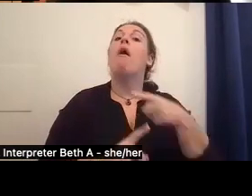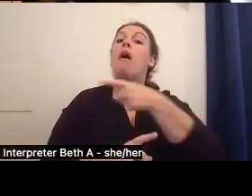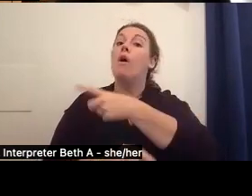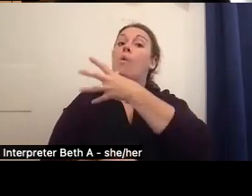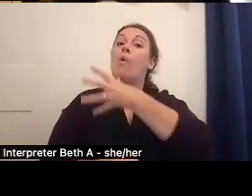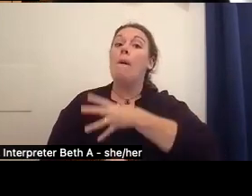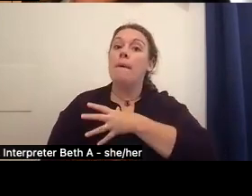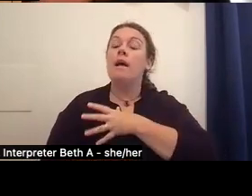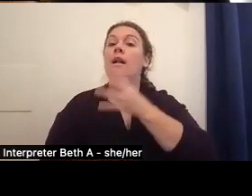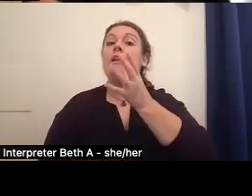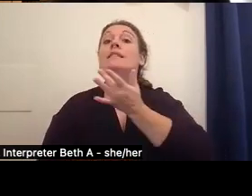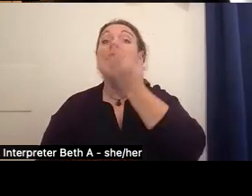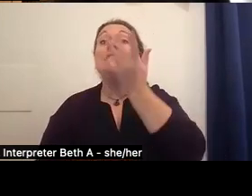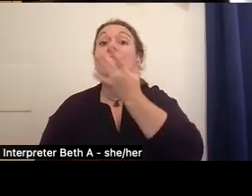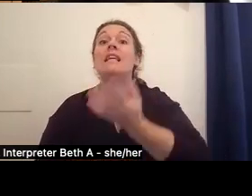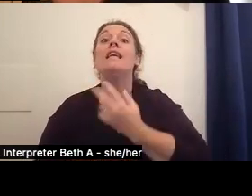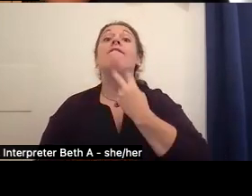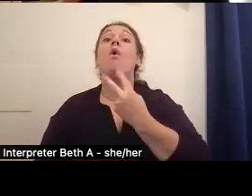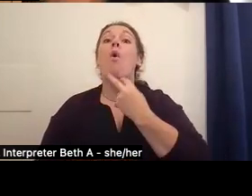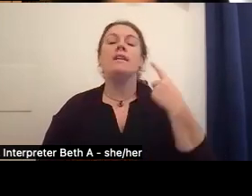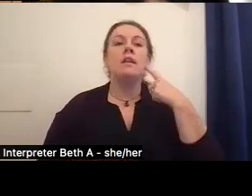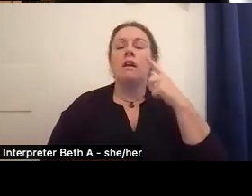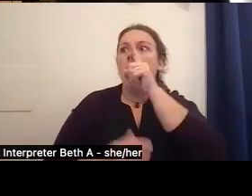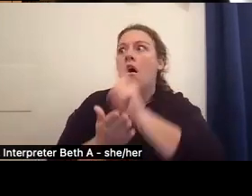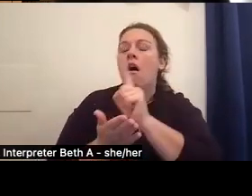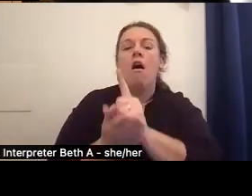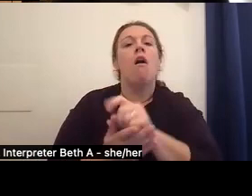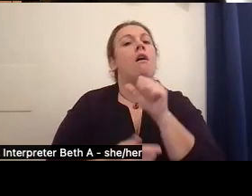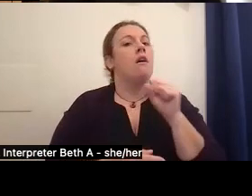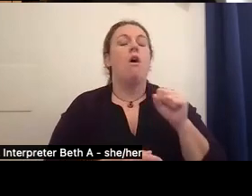with her voice so he says, of course, she can have access but only she can have access to it